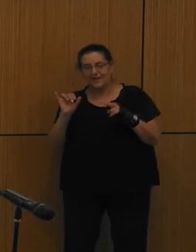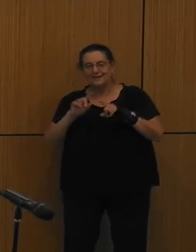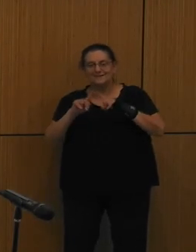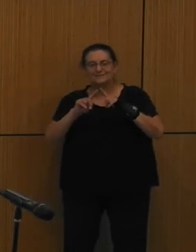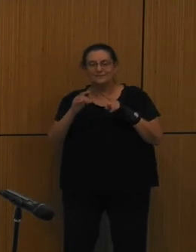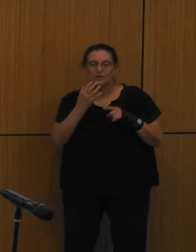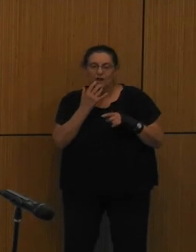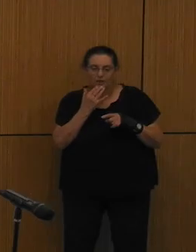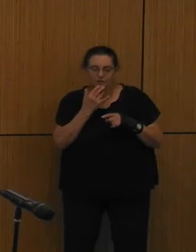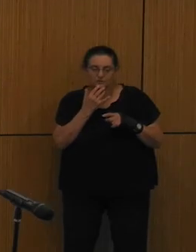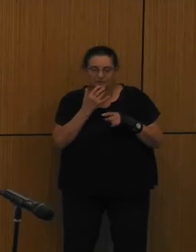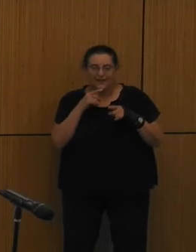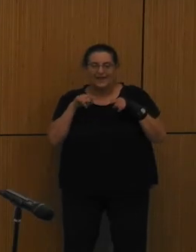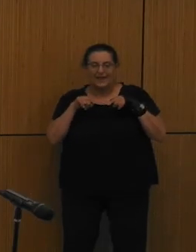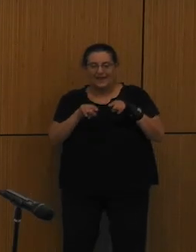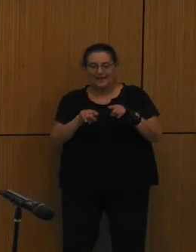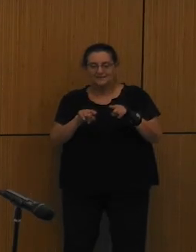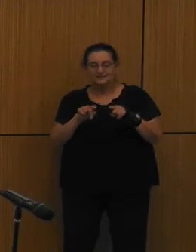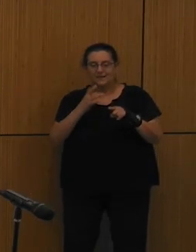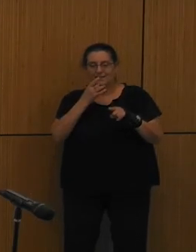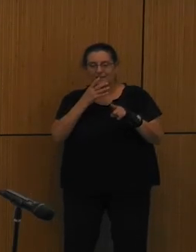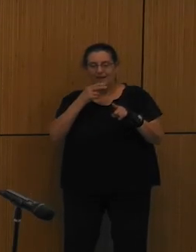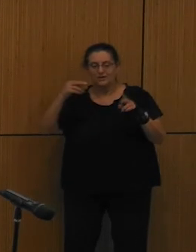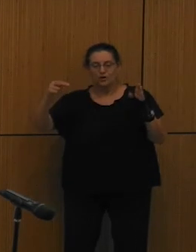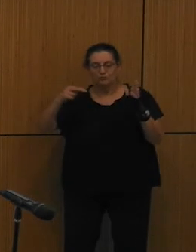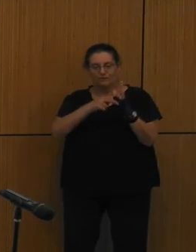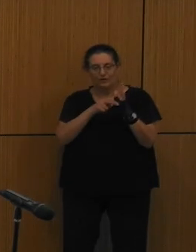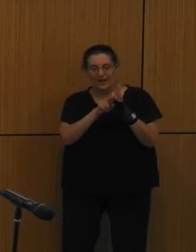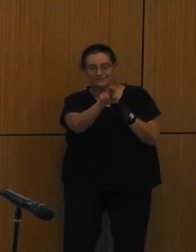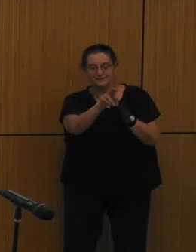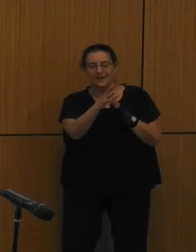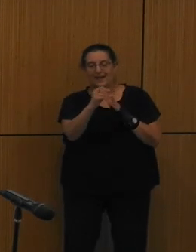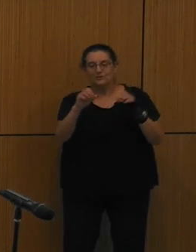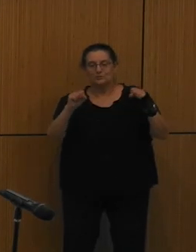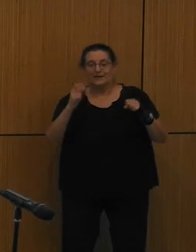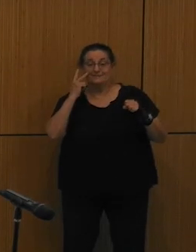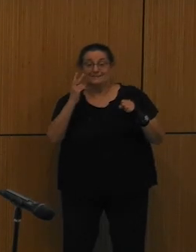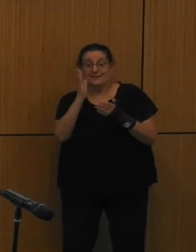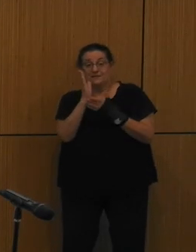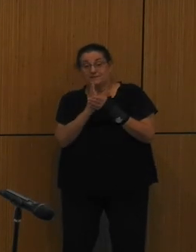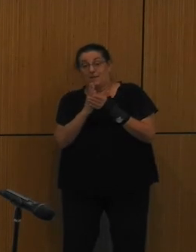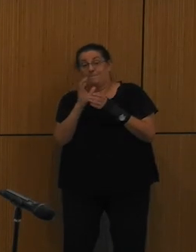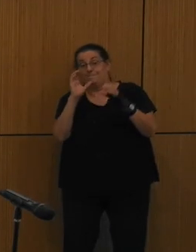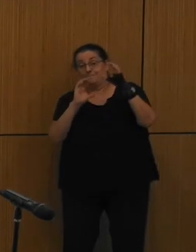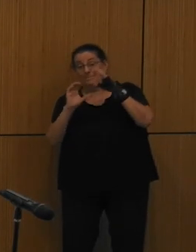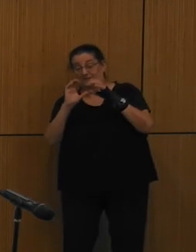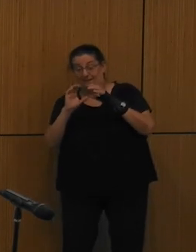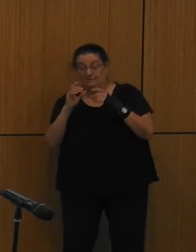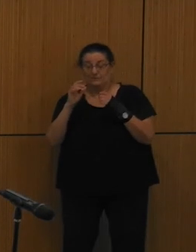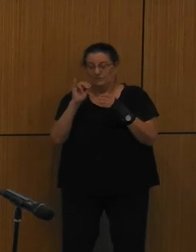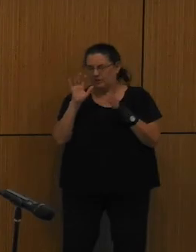As the light is refracted. And you will see certain mineral grains will go dark and then go light at certain angles.